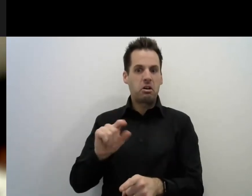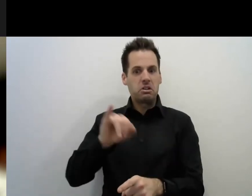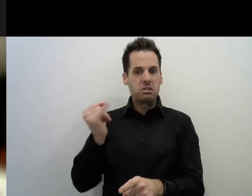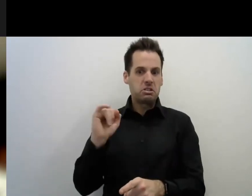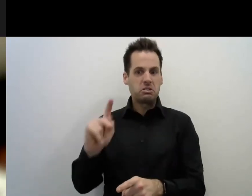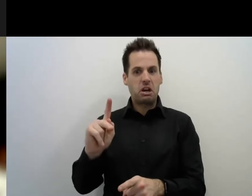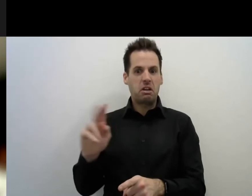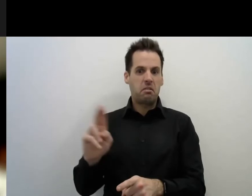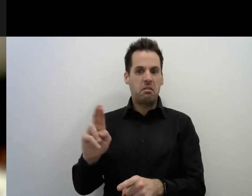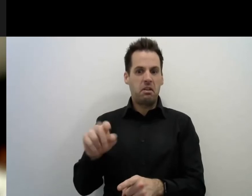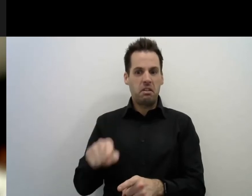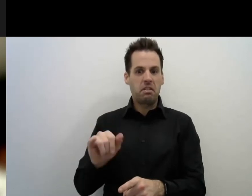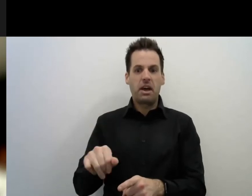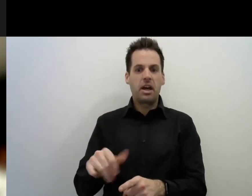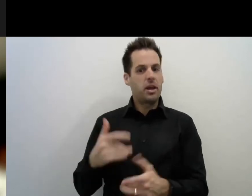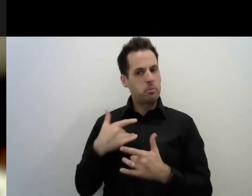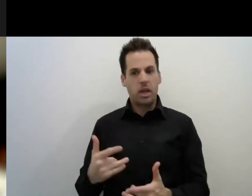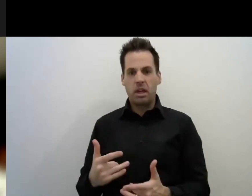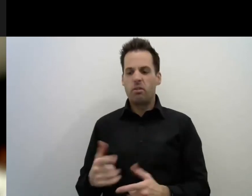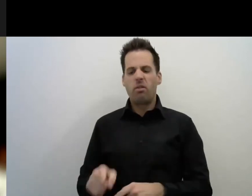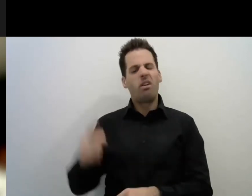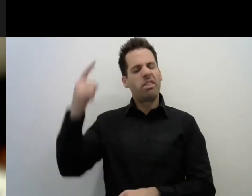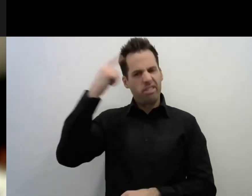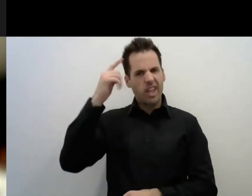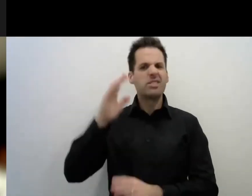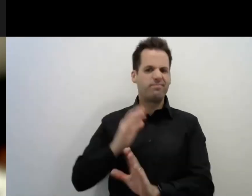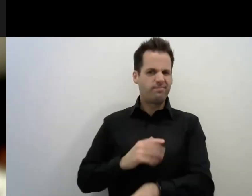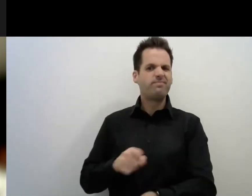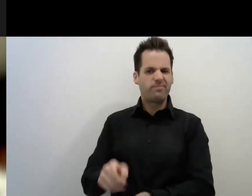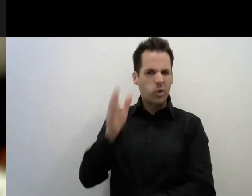my dog does not behave like that at all and i've had many many compliments